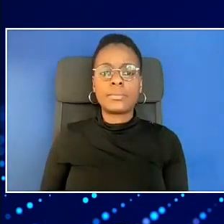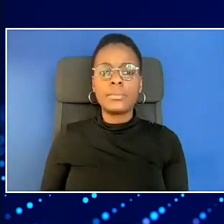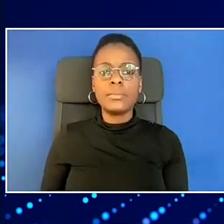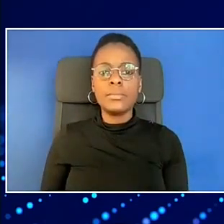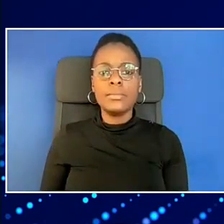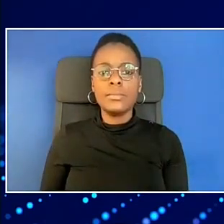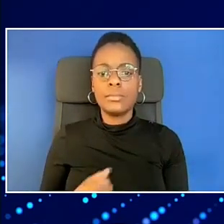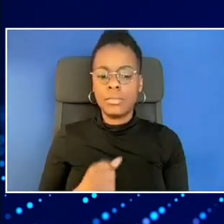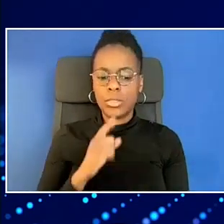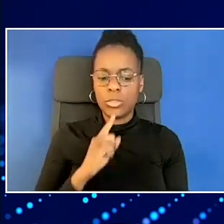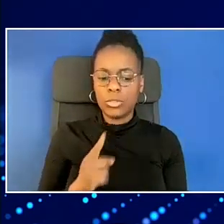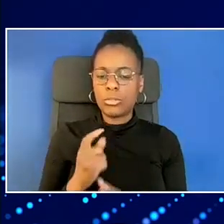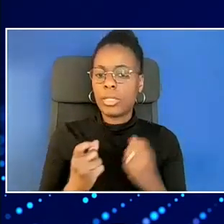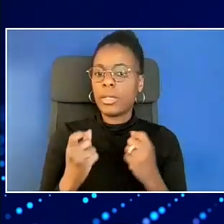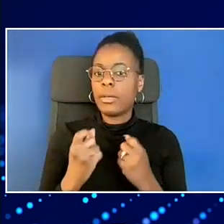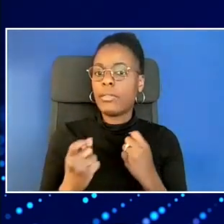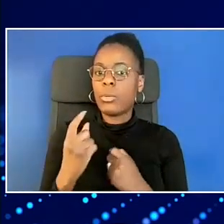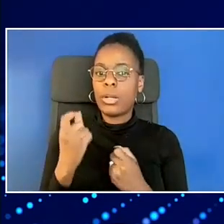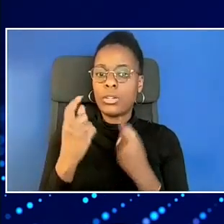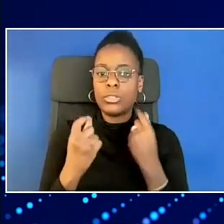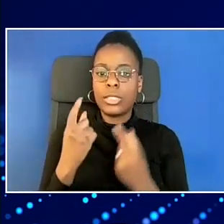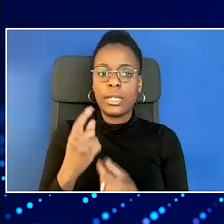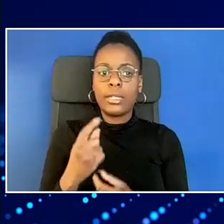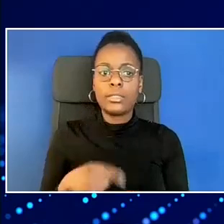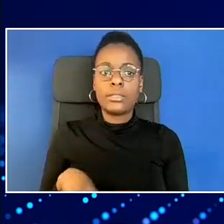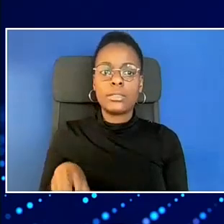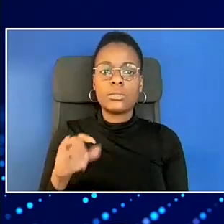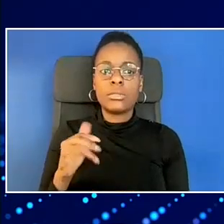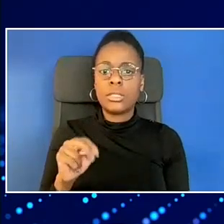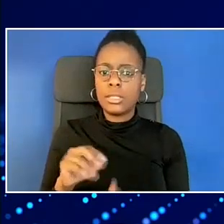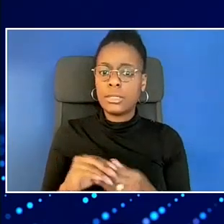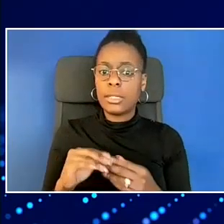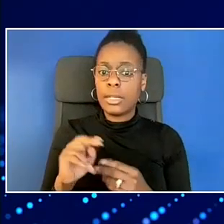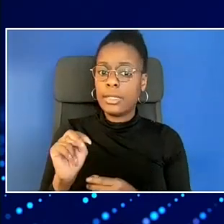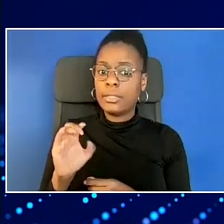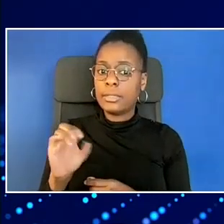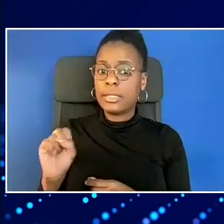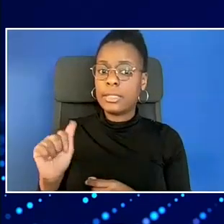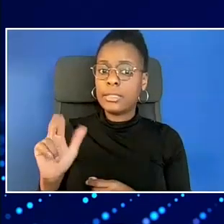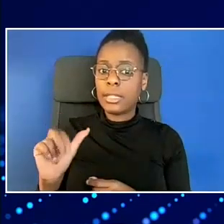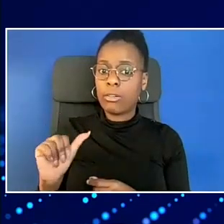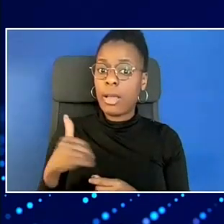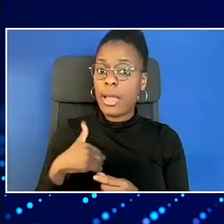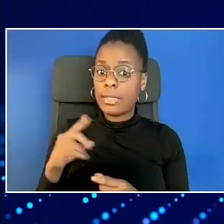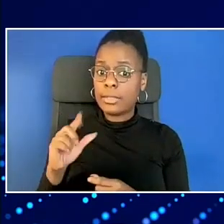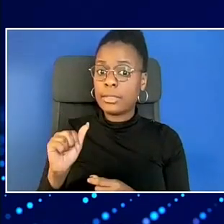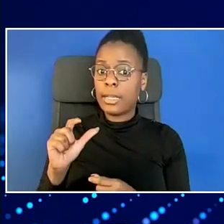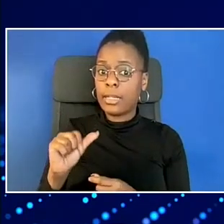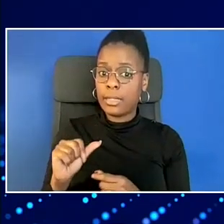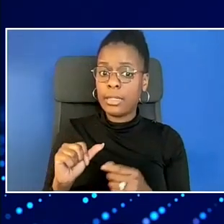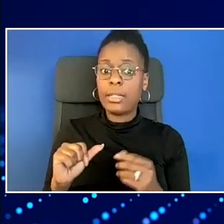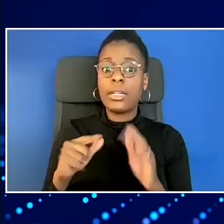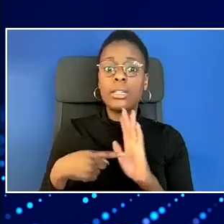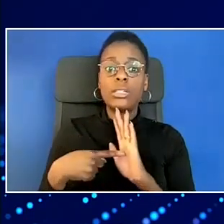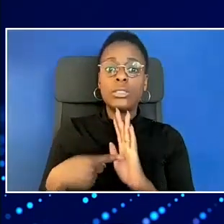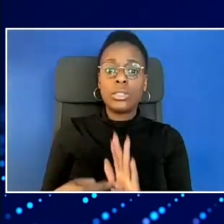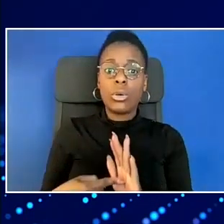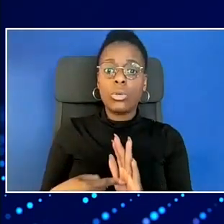understand it. So NC-SARA has data that indicates that online providers are providing education that consists of lower quality